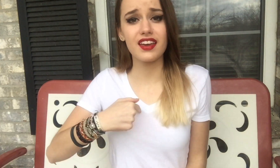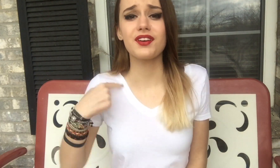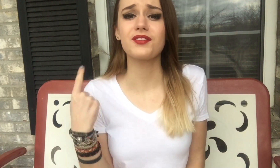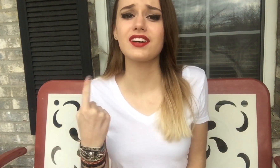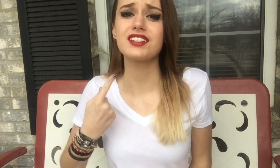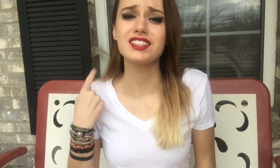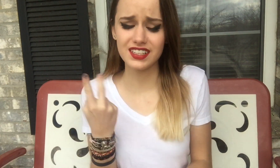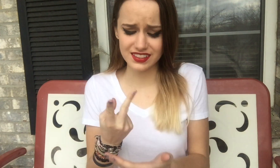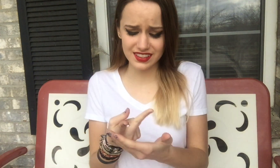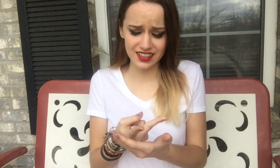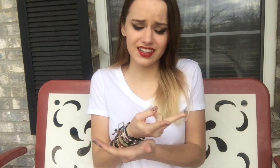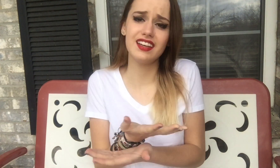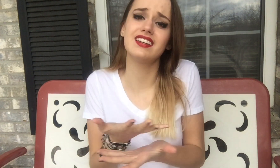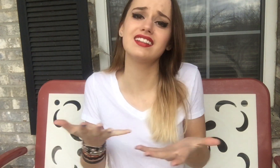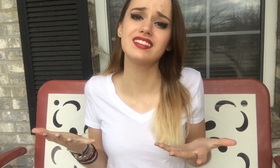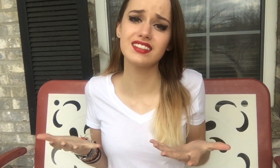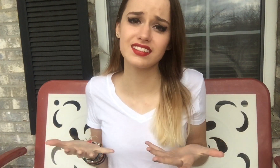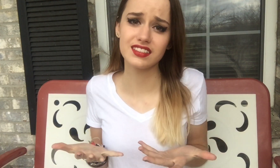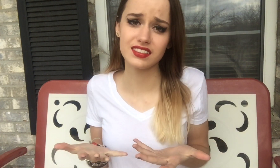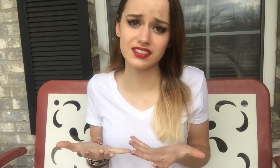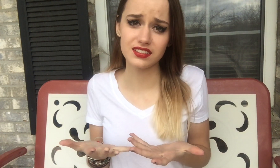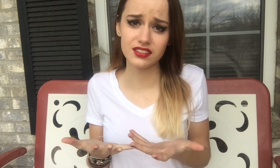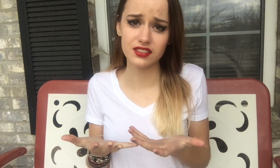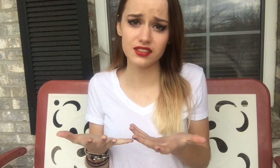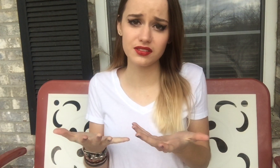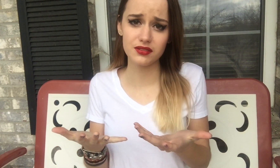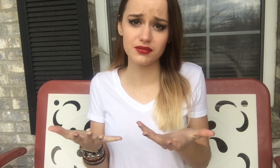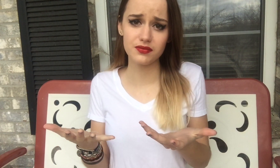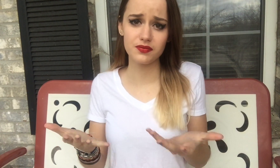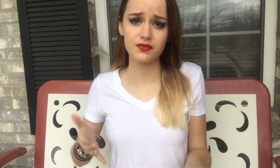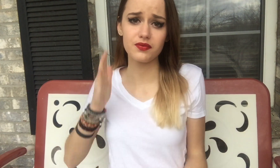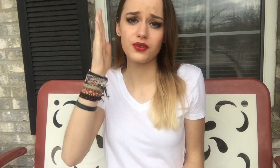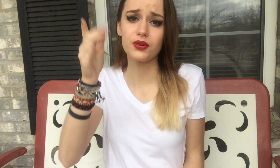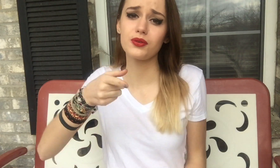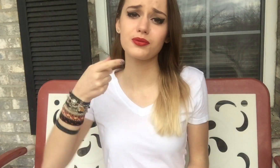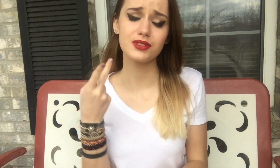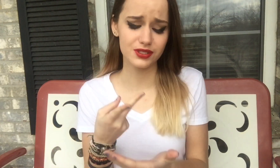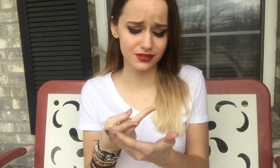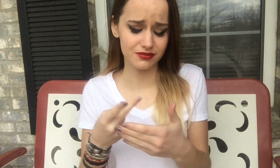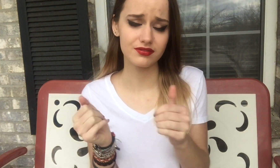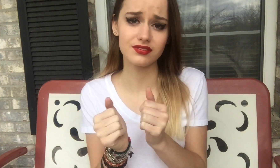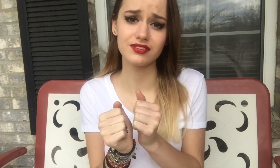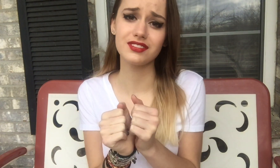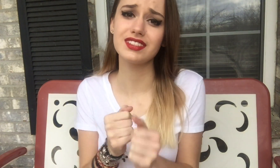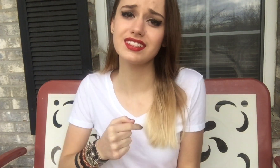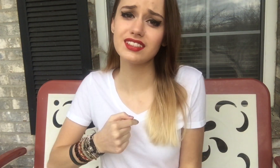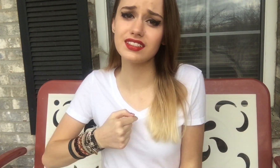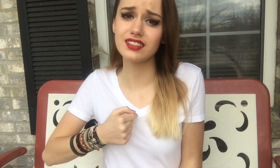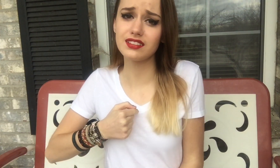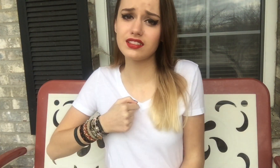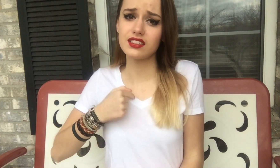If I just lay here Would you lie with me